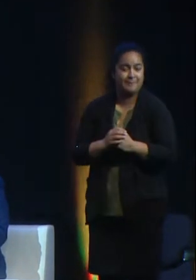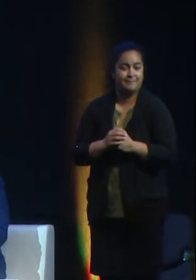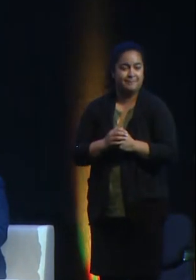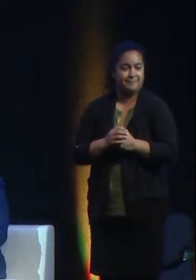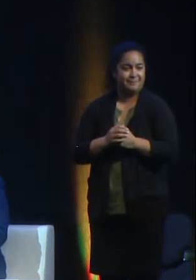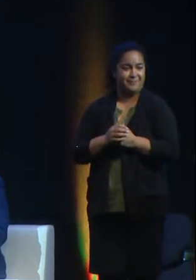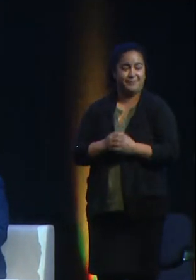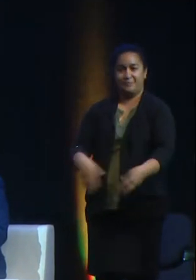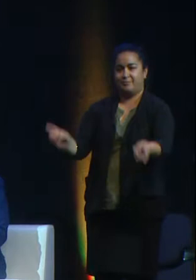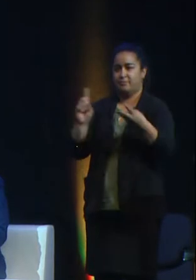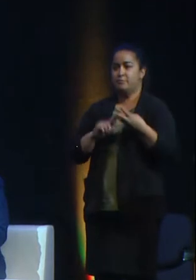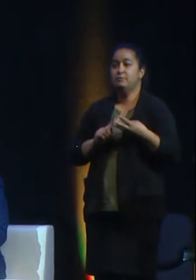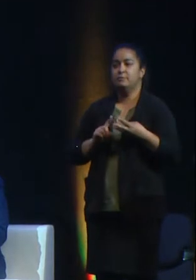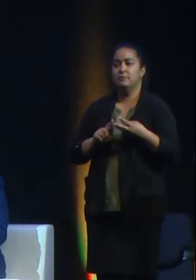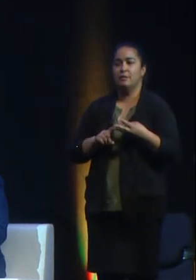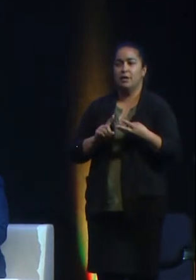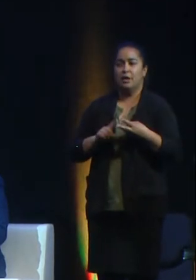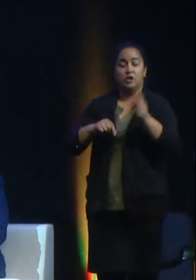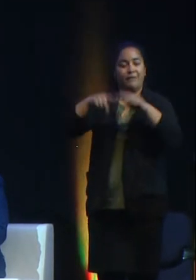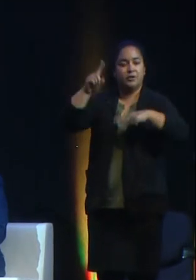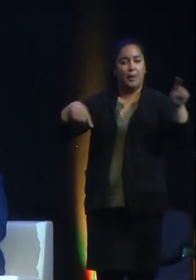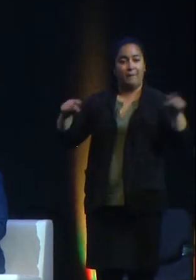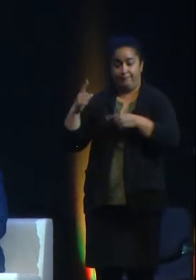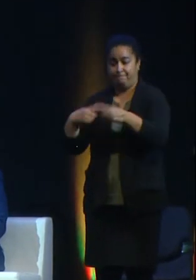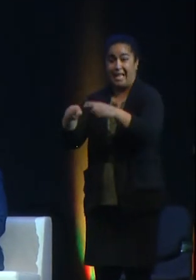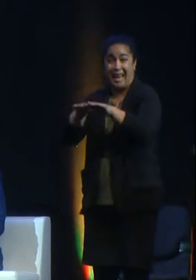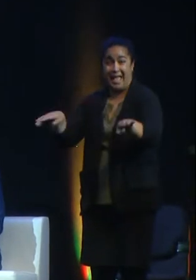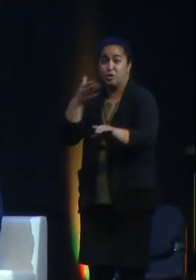diversified sustainable land use and we've talked about, well the Camerons have certainly